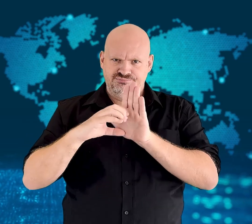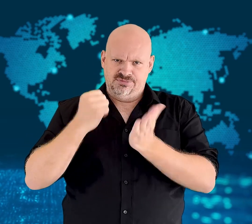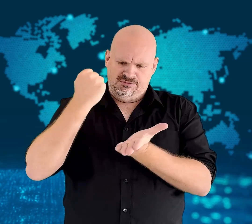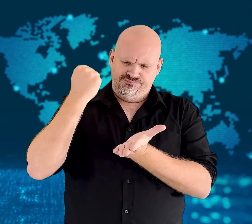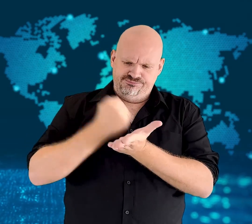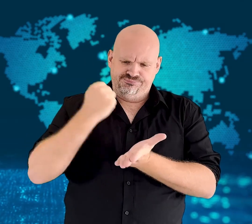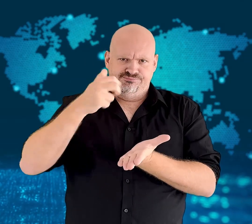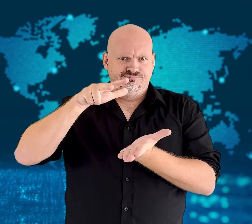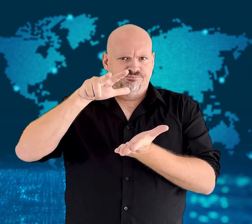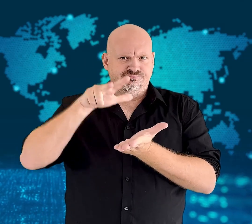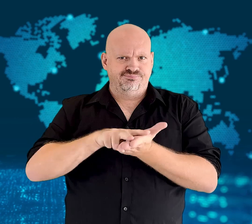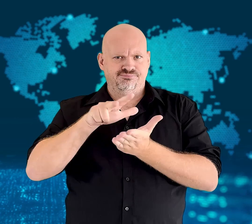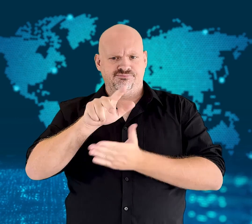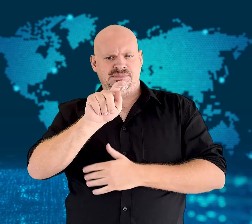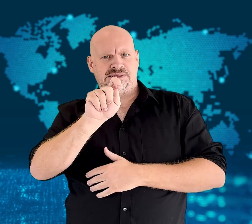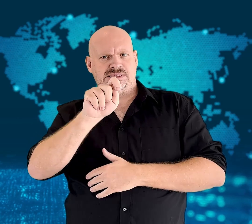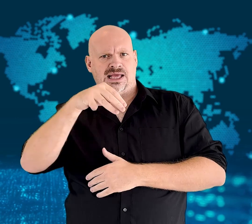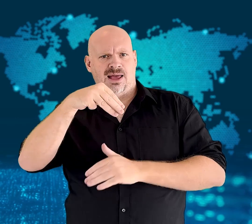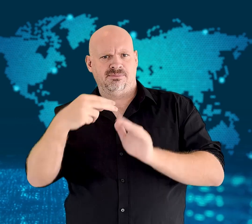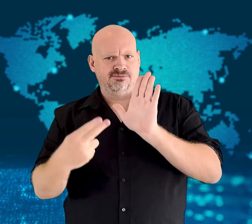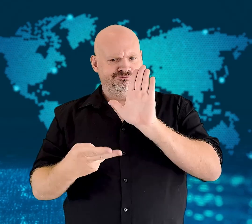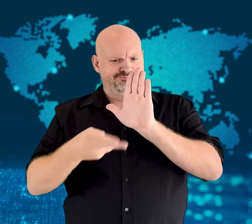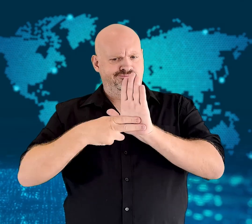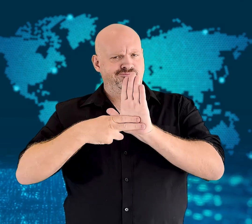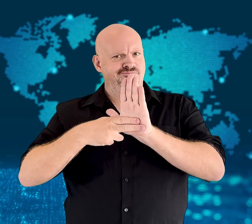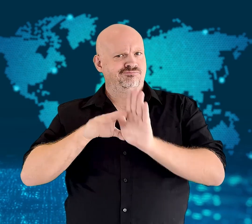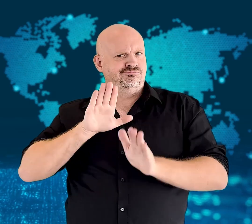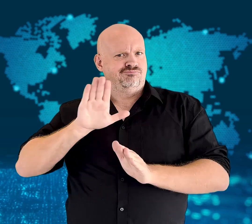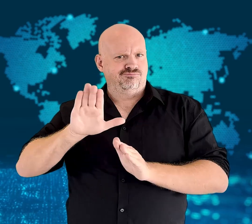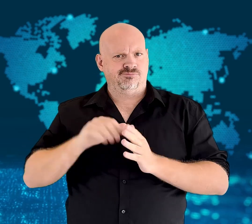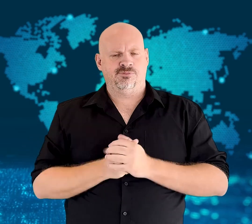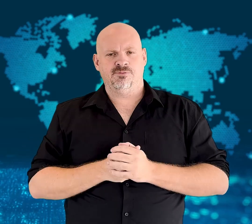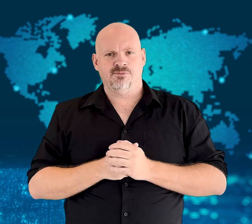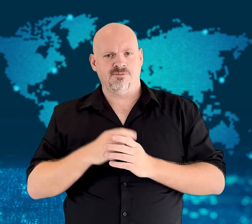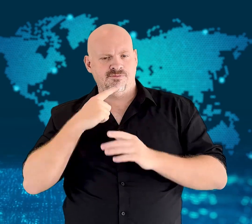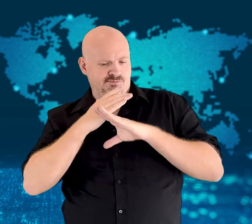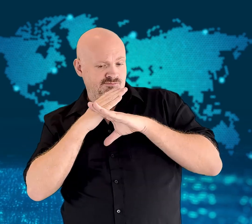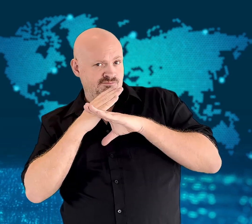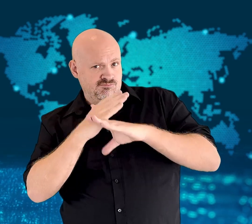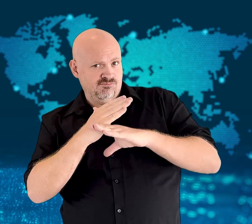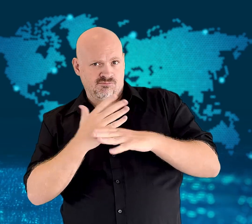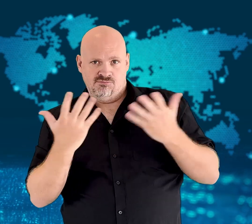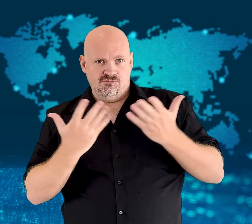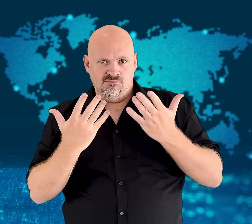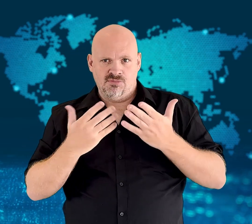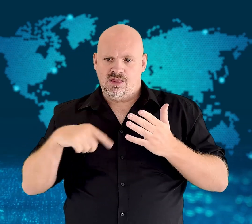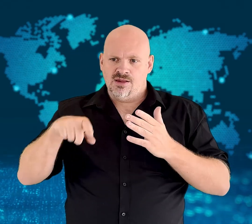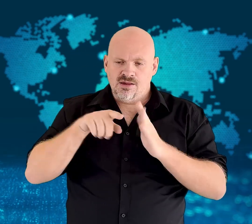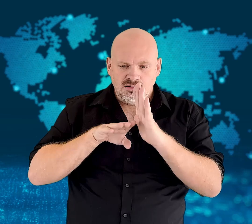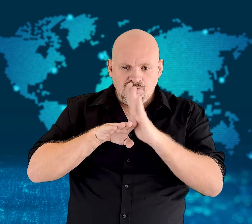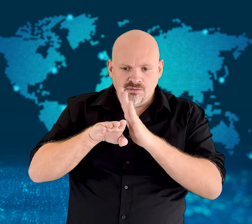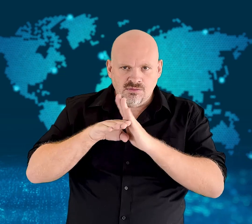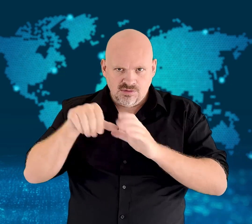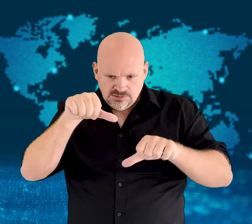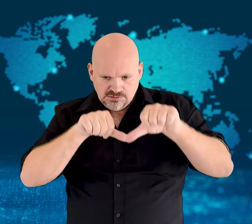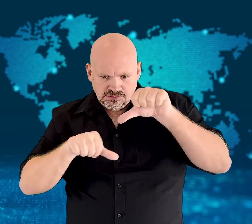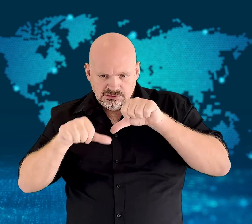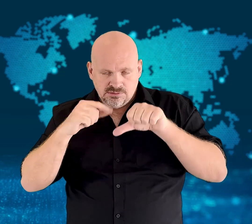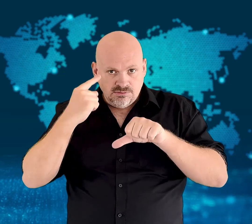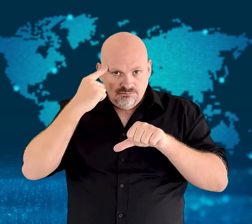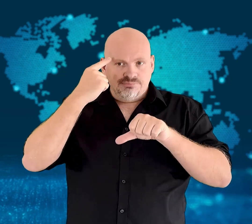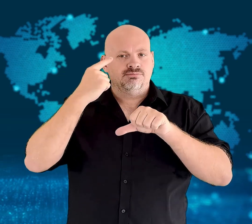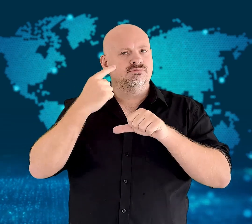"Intellectual property" can be protected by a copyright, a patent, or a trademark.